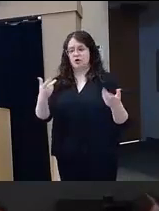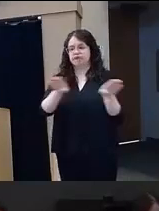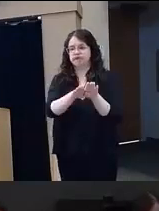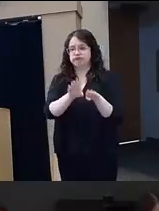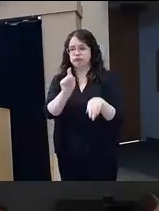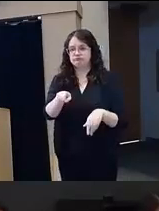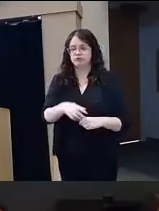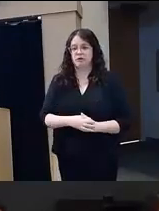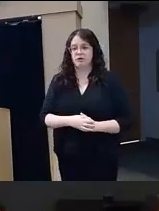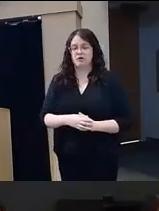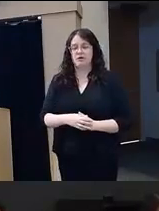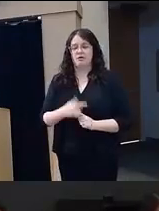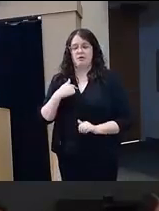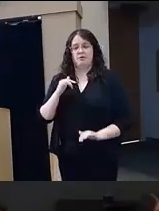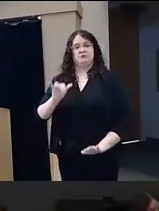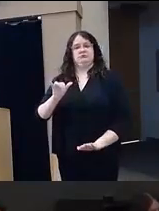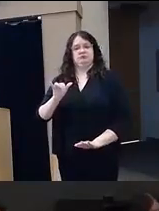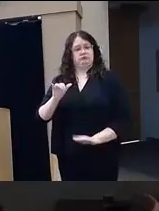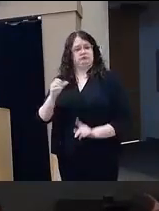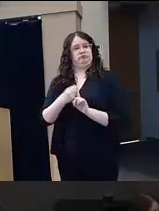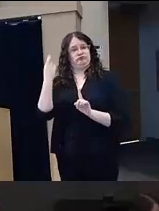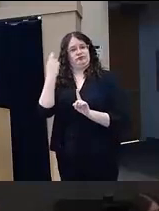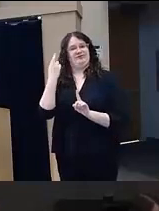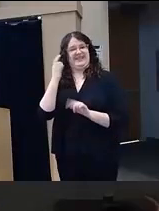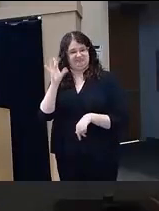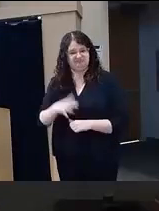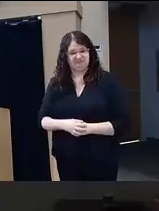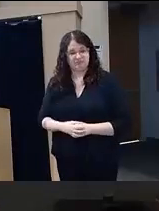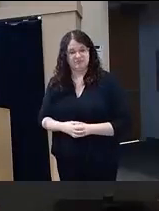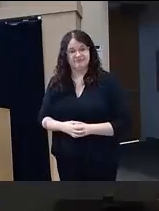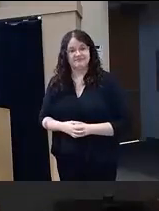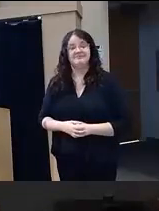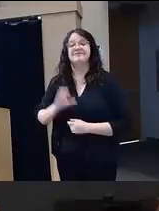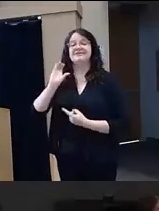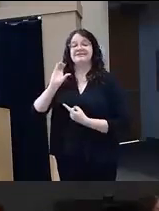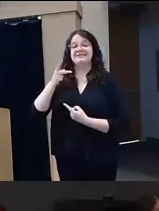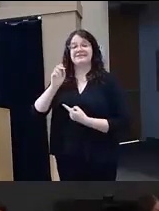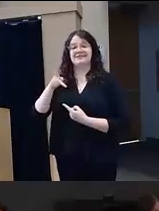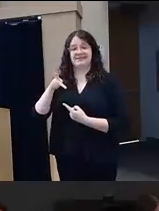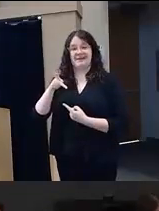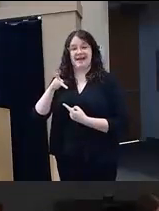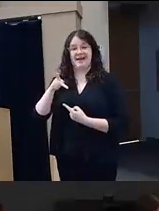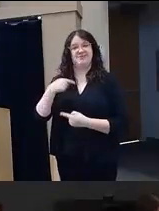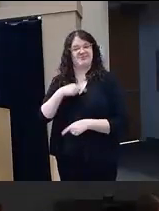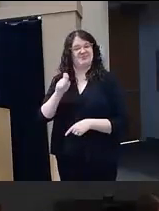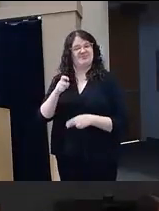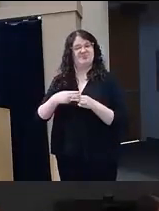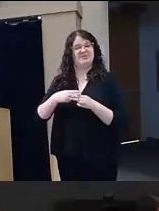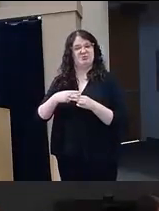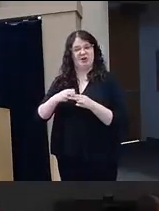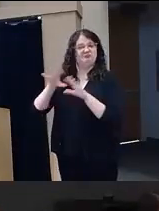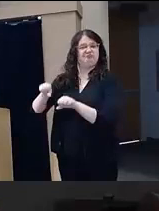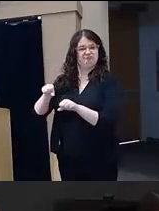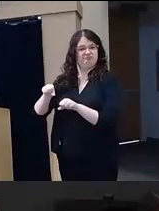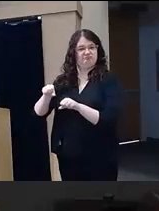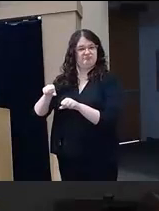the realization that I had to come to CPAP we have to put on temporary diversion because we couldn't